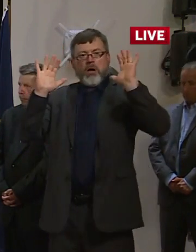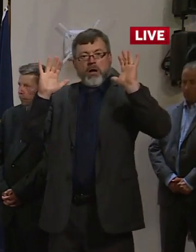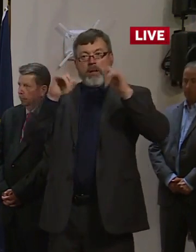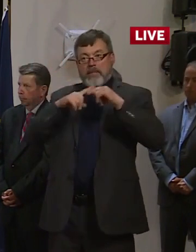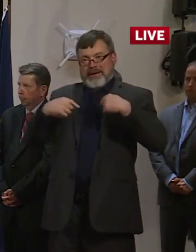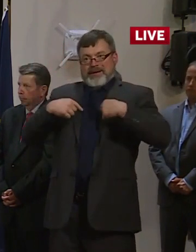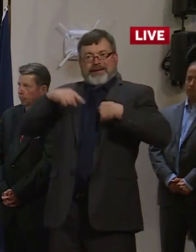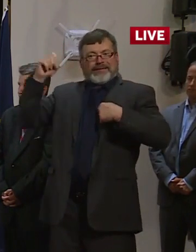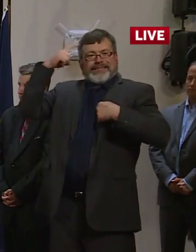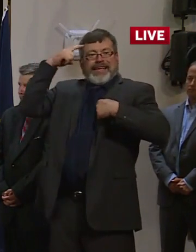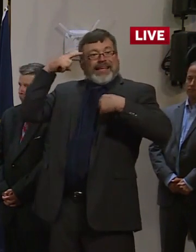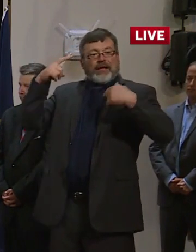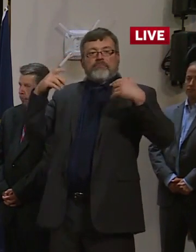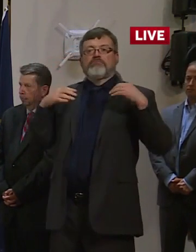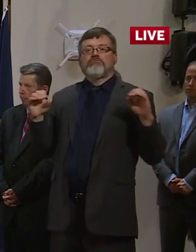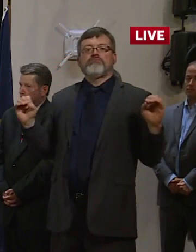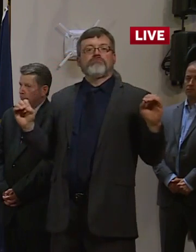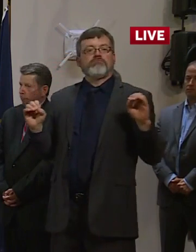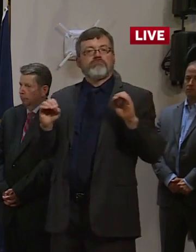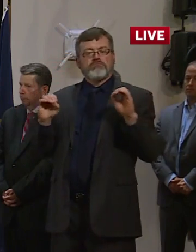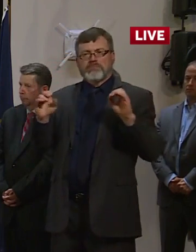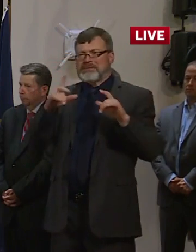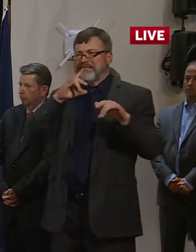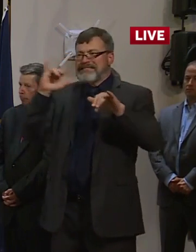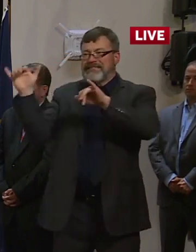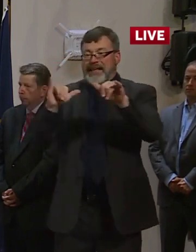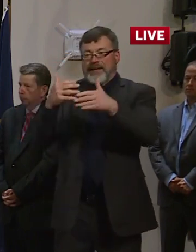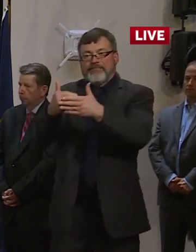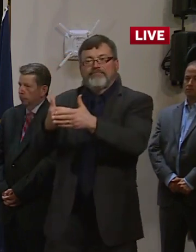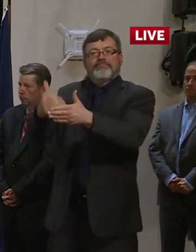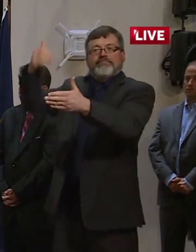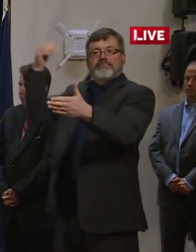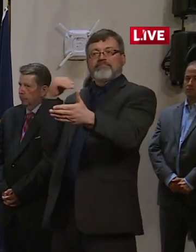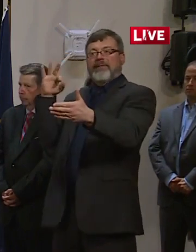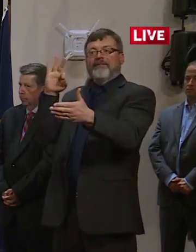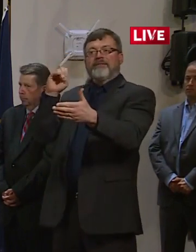EMPLOYERS, MUNICIPALITIES AND INDIVIDUALS CAN OPERATE UNDER